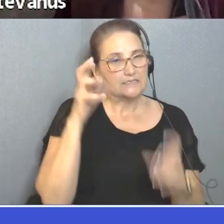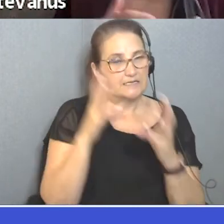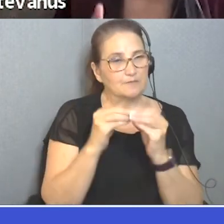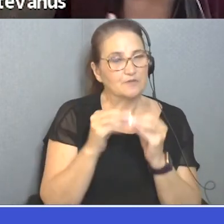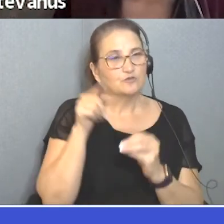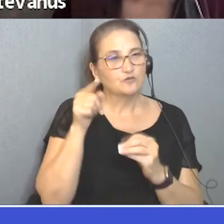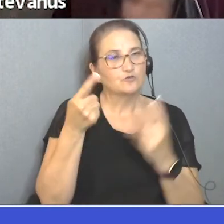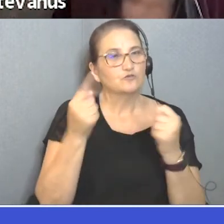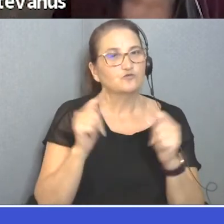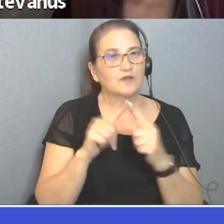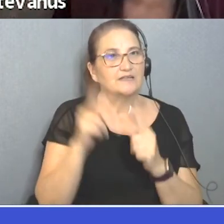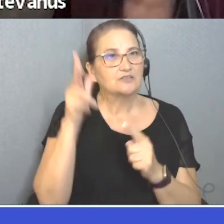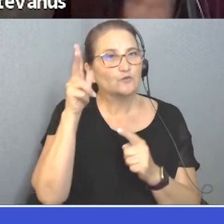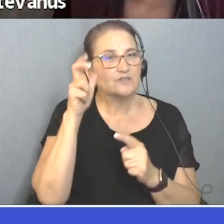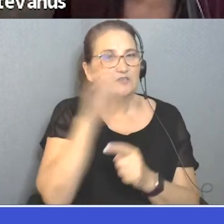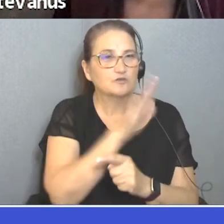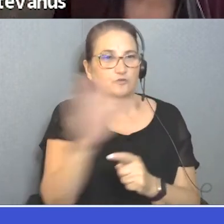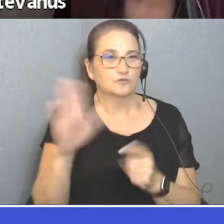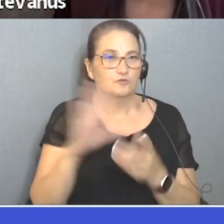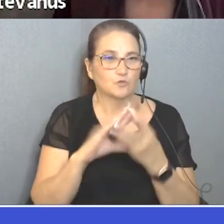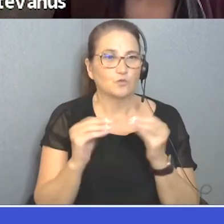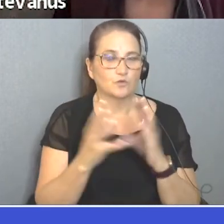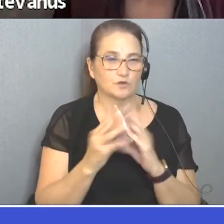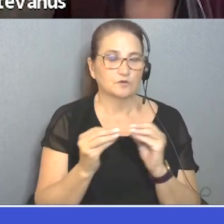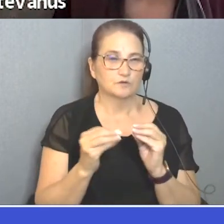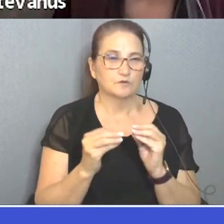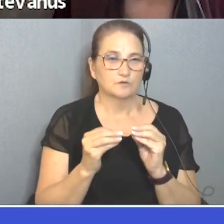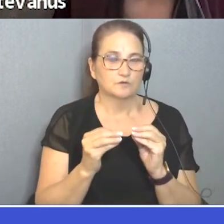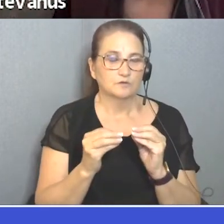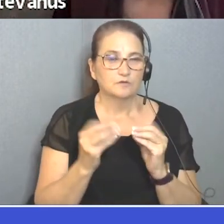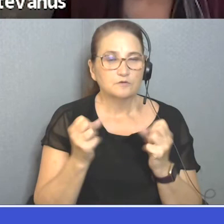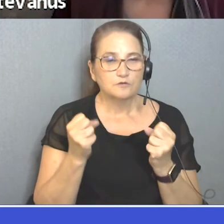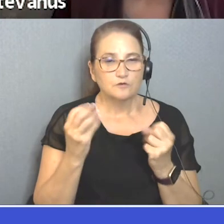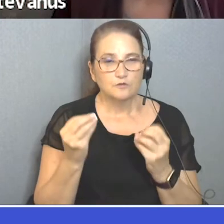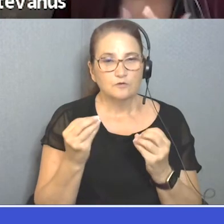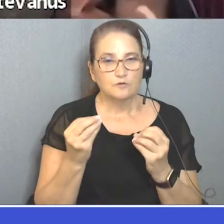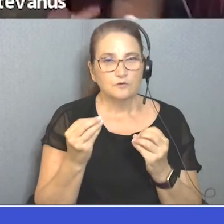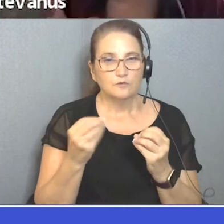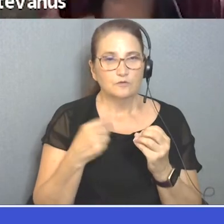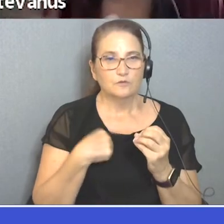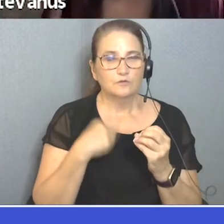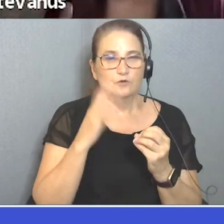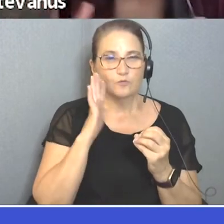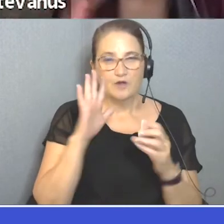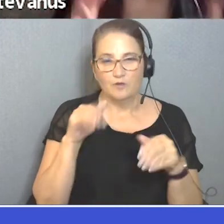implies, is that you're trying to listen to someone's story.